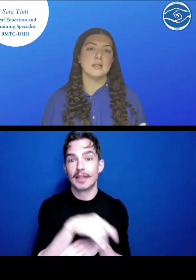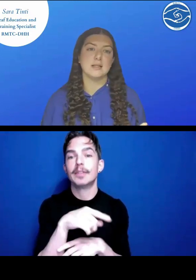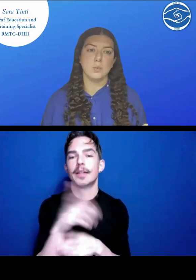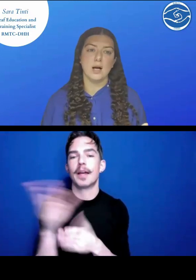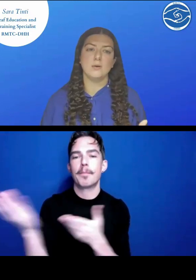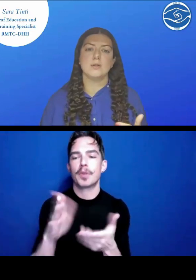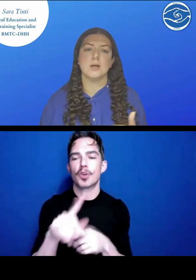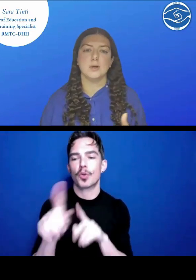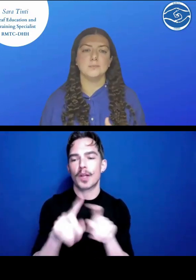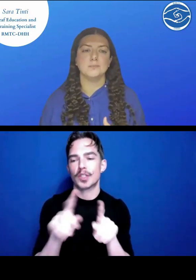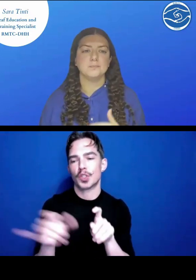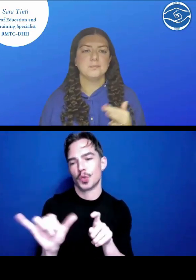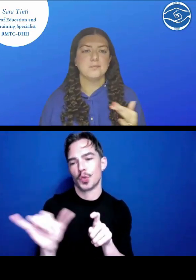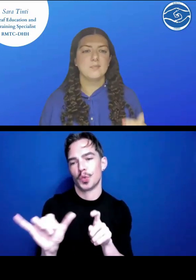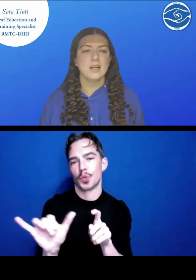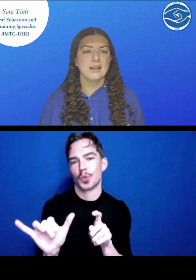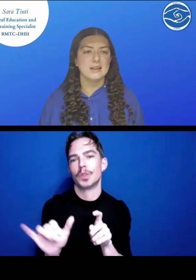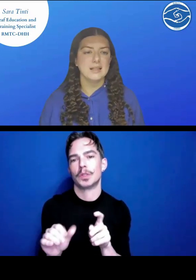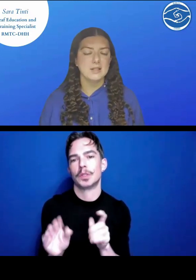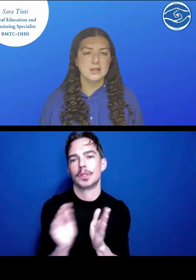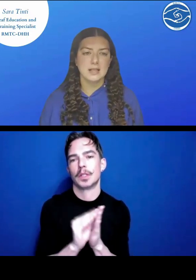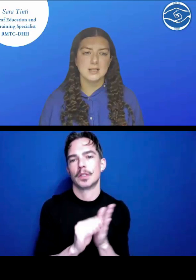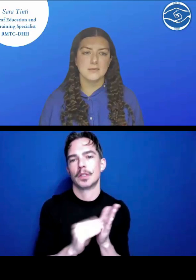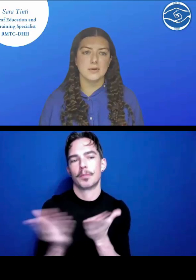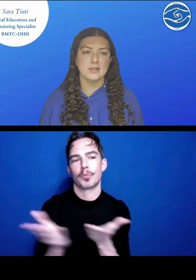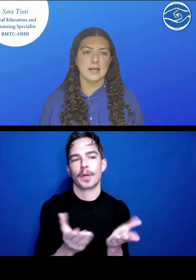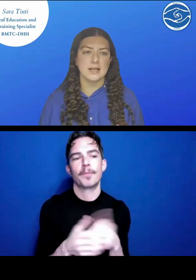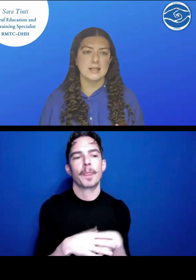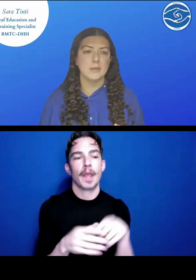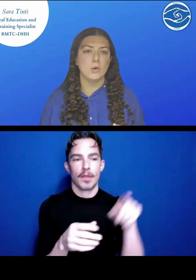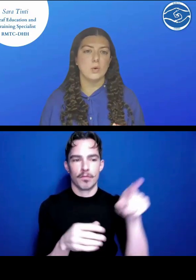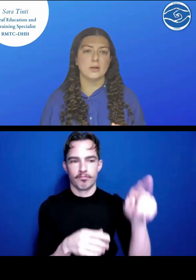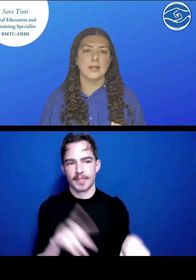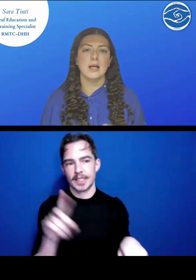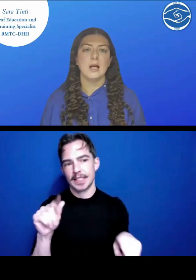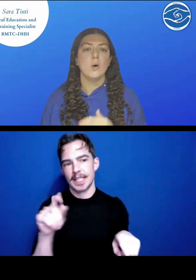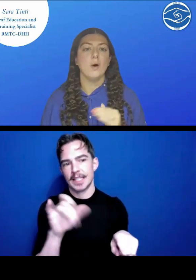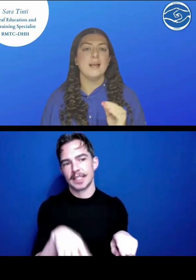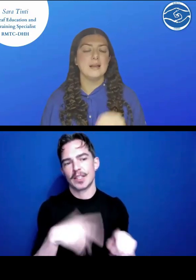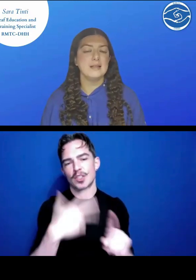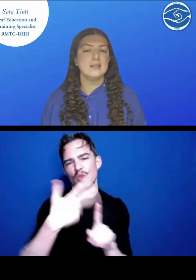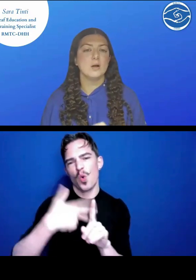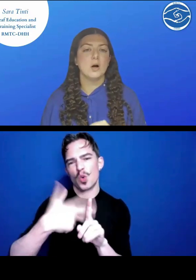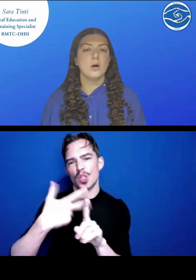questions as well. So, these are the dates for those. Again, it's going to be quarterly. What is